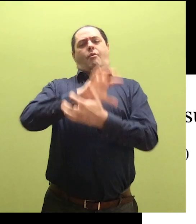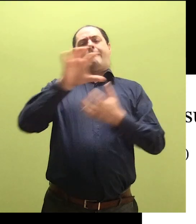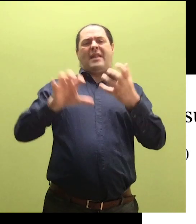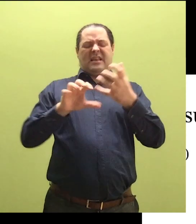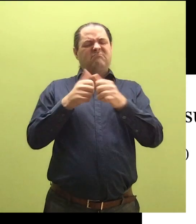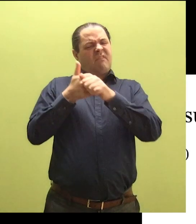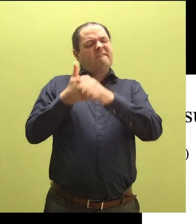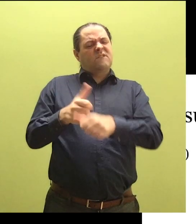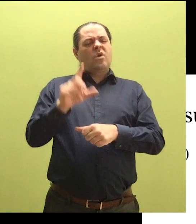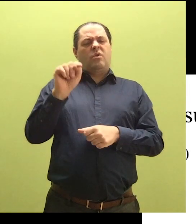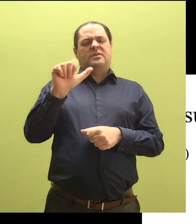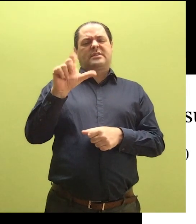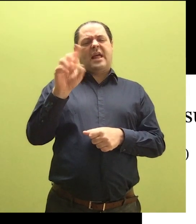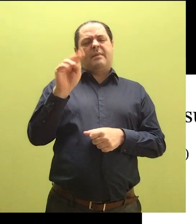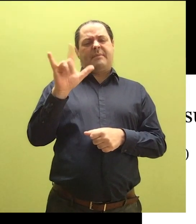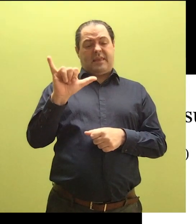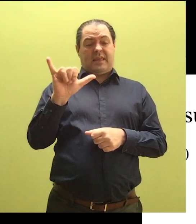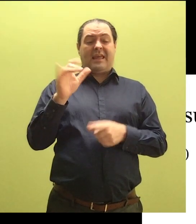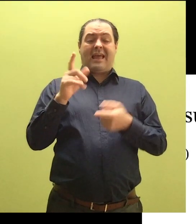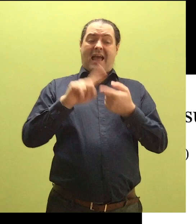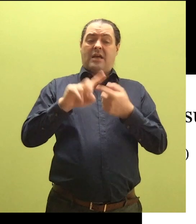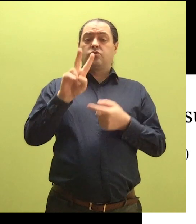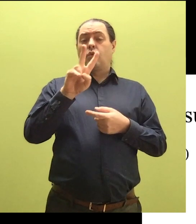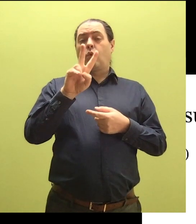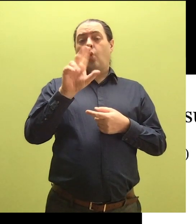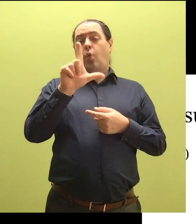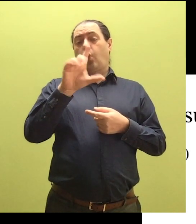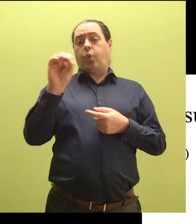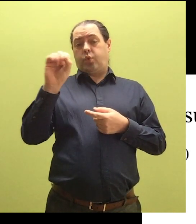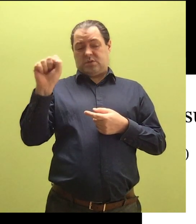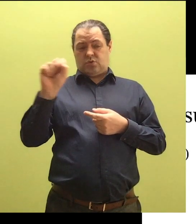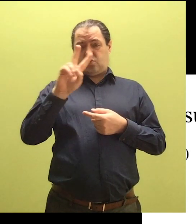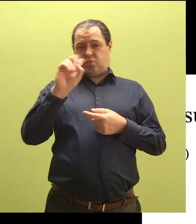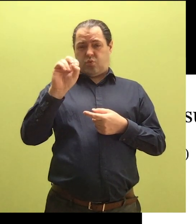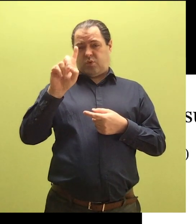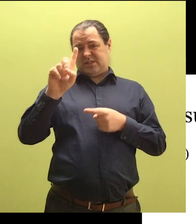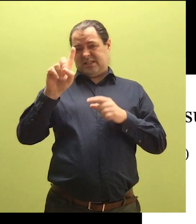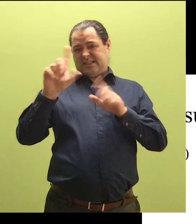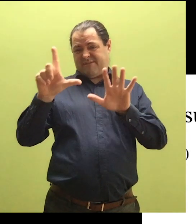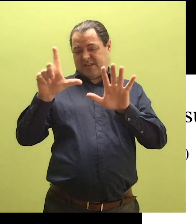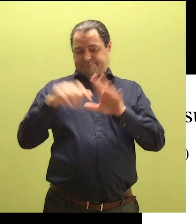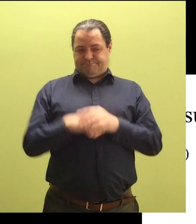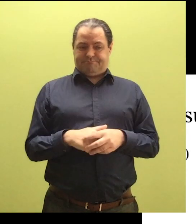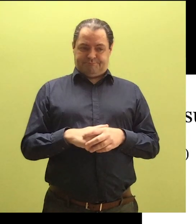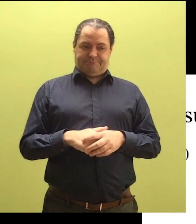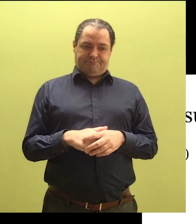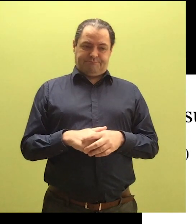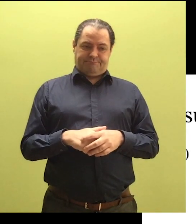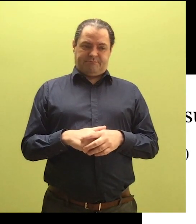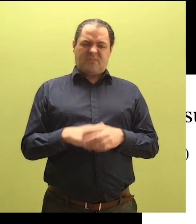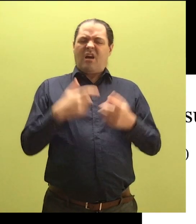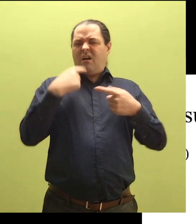with Talmy 2000 and Loos 2017. Now that we have described how